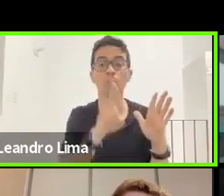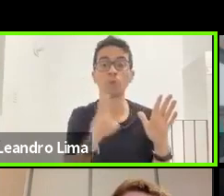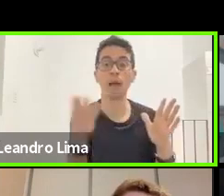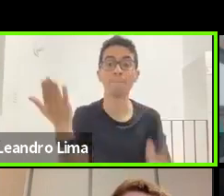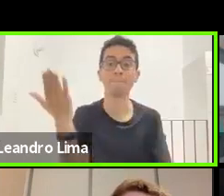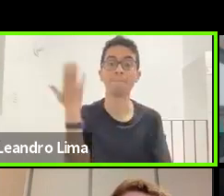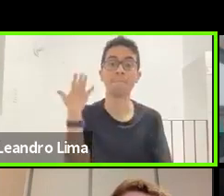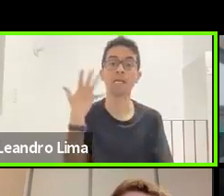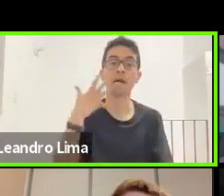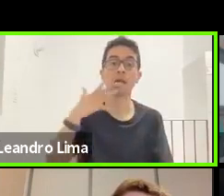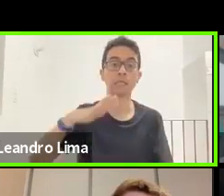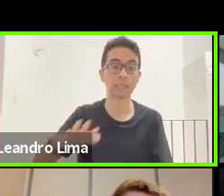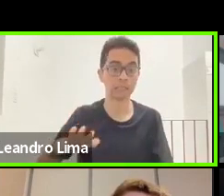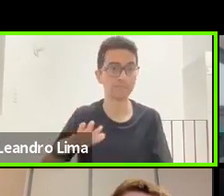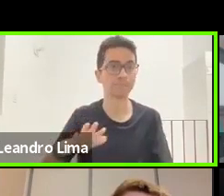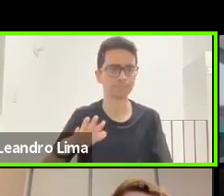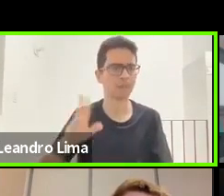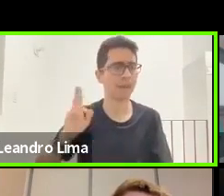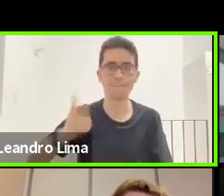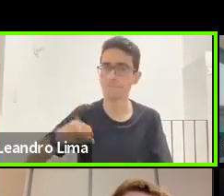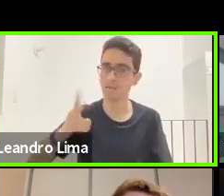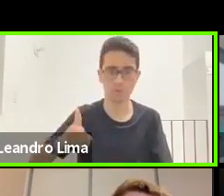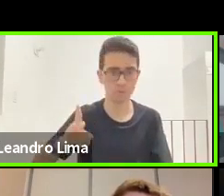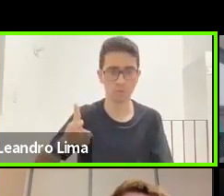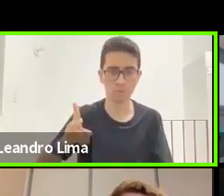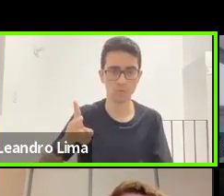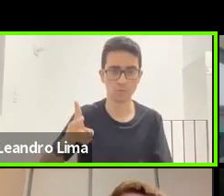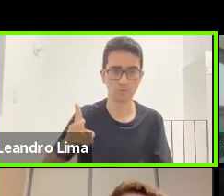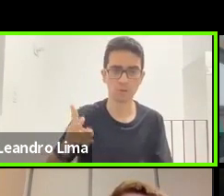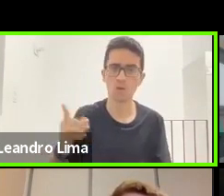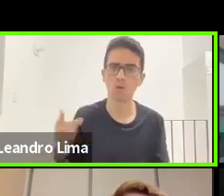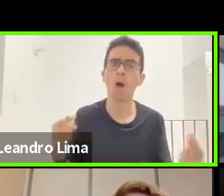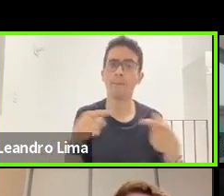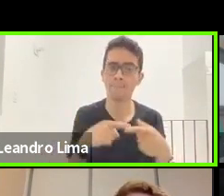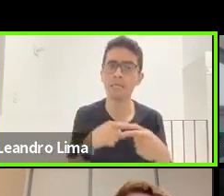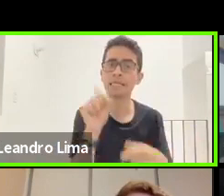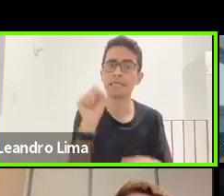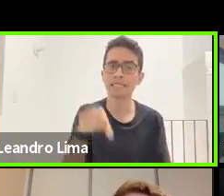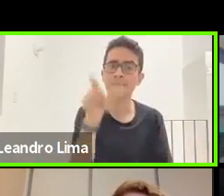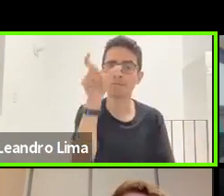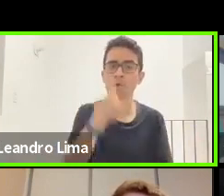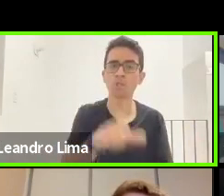could you and I think that's has could you and I think that's has a lot to do with what you were saying terms of this were saying terms of discourse